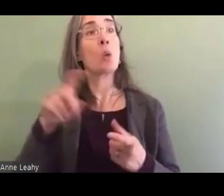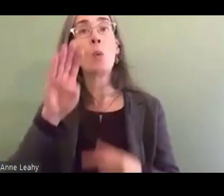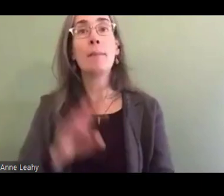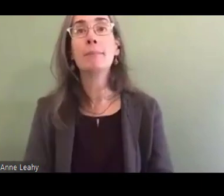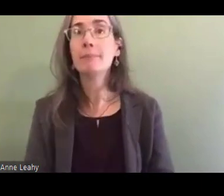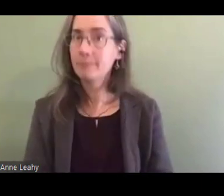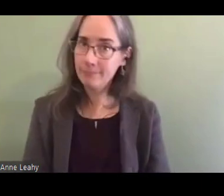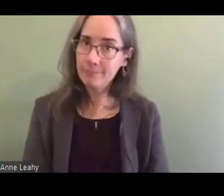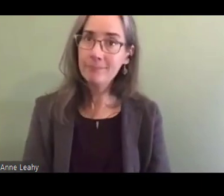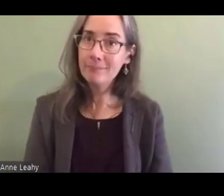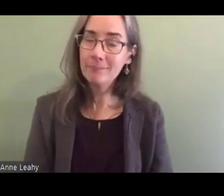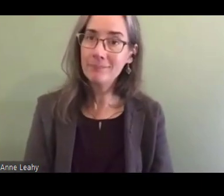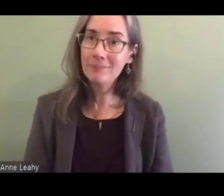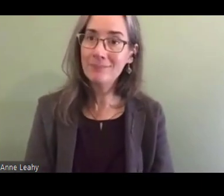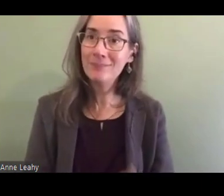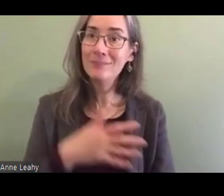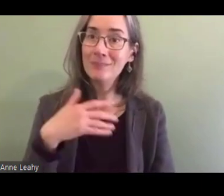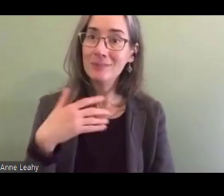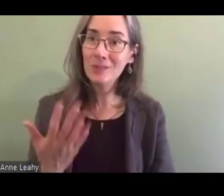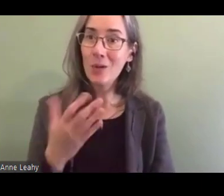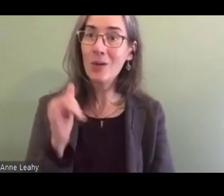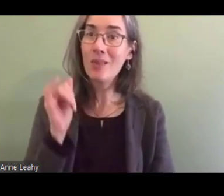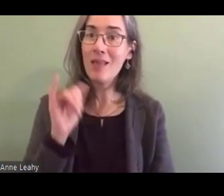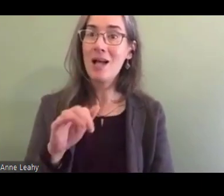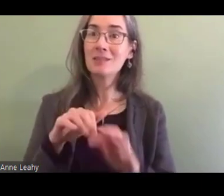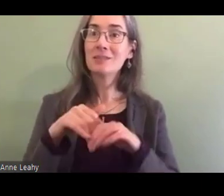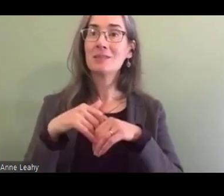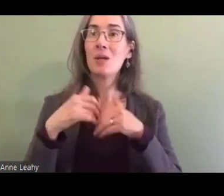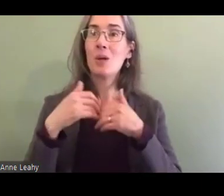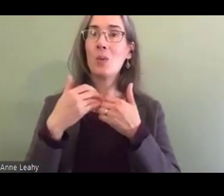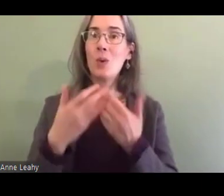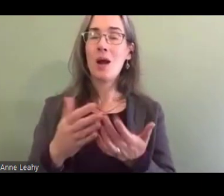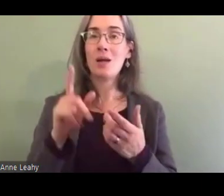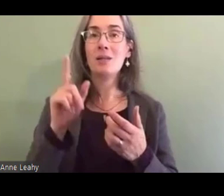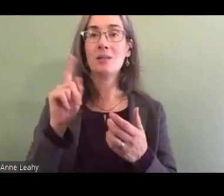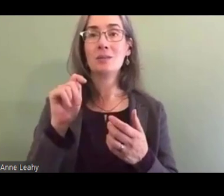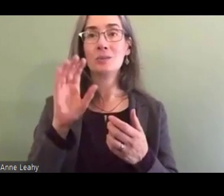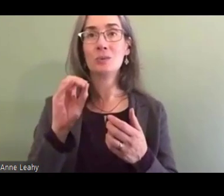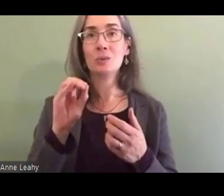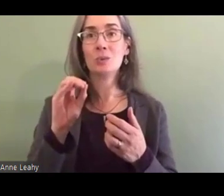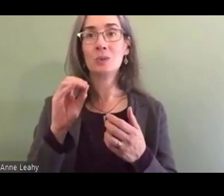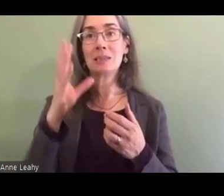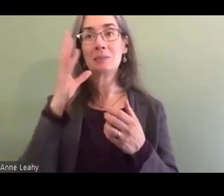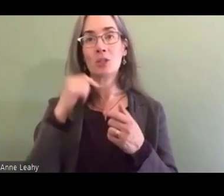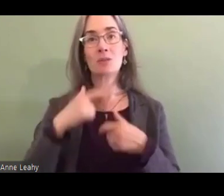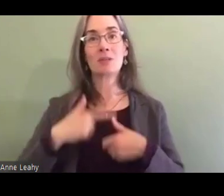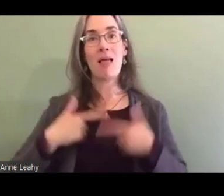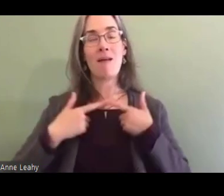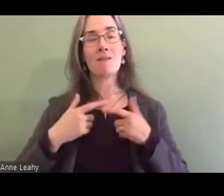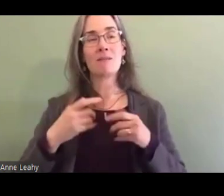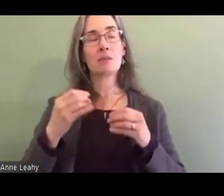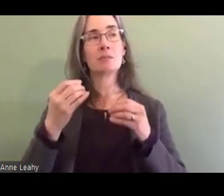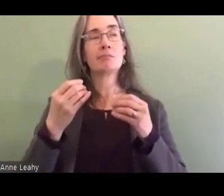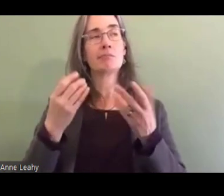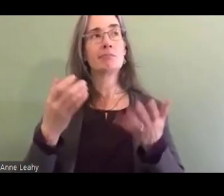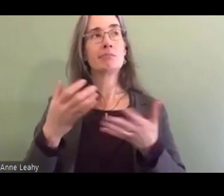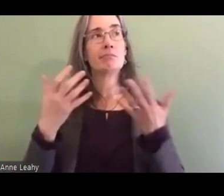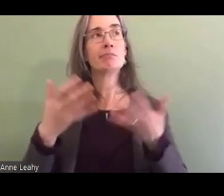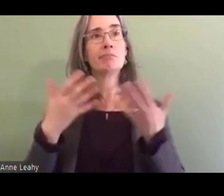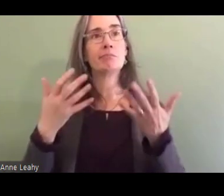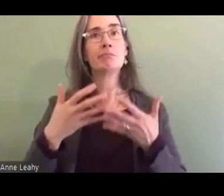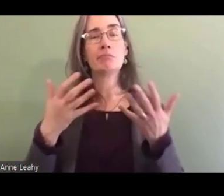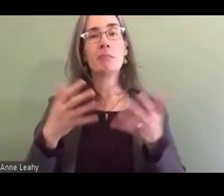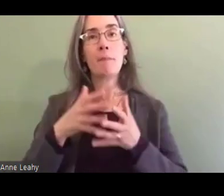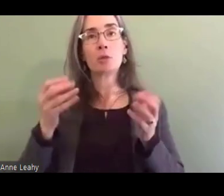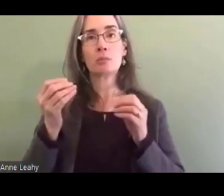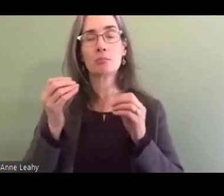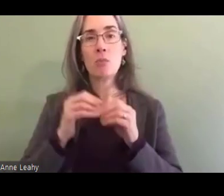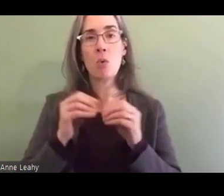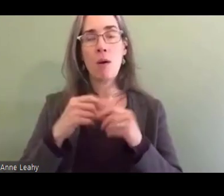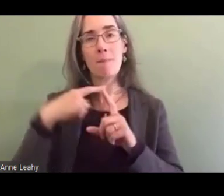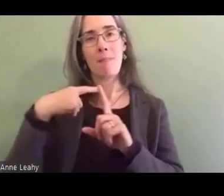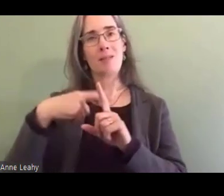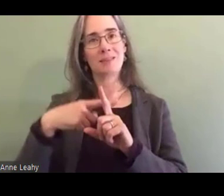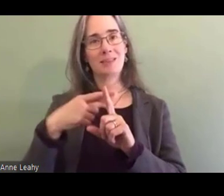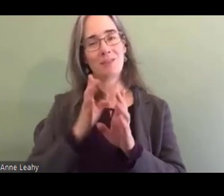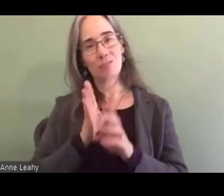So it is a way to experience life in a much more positive way.